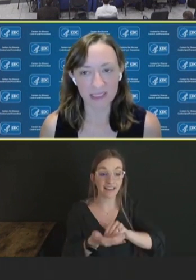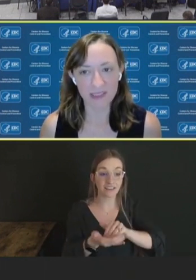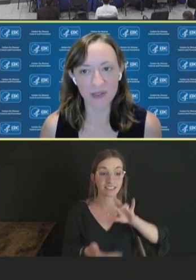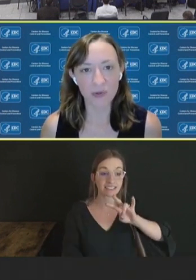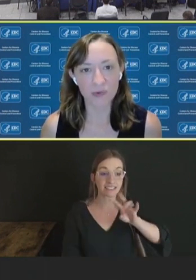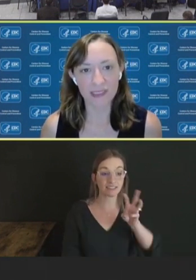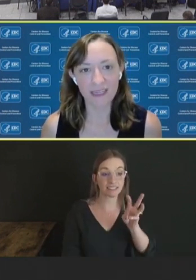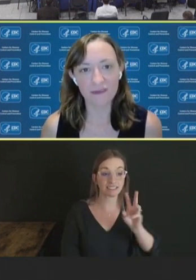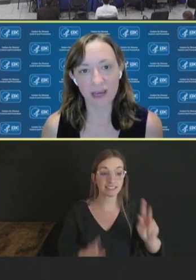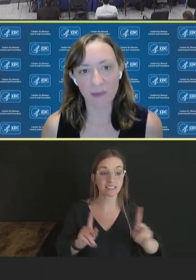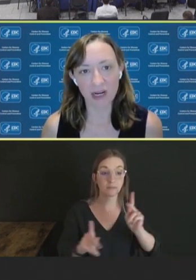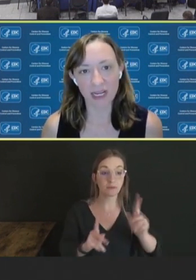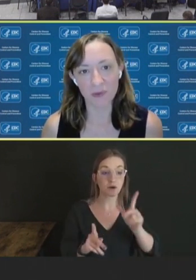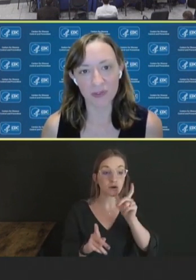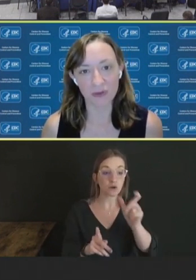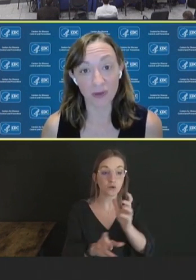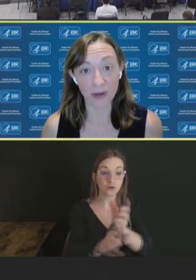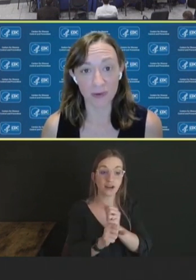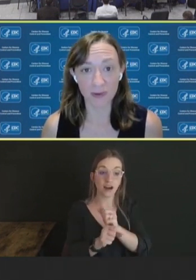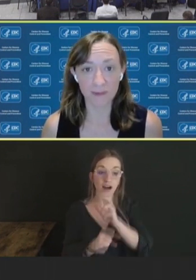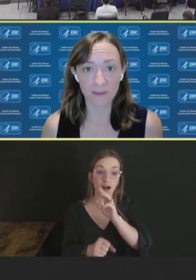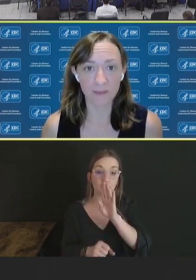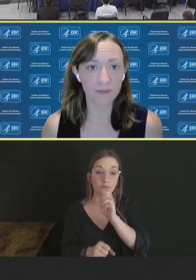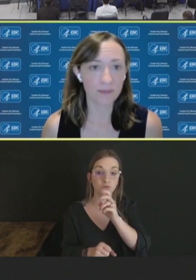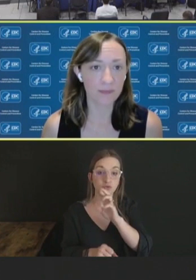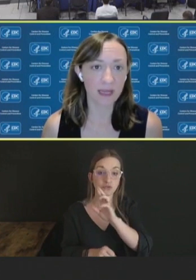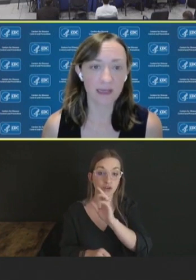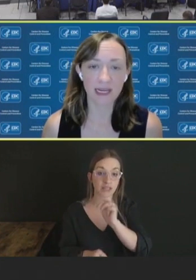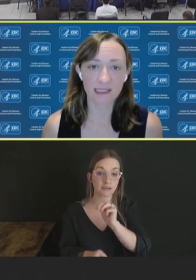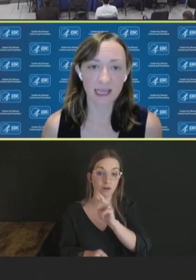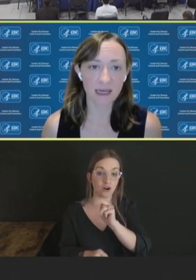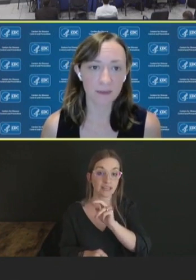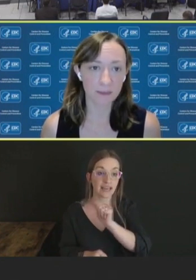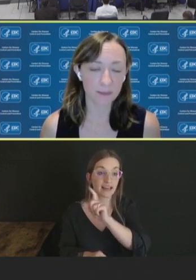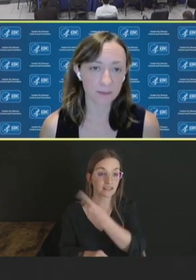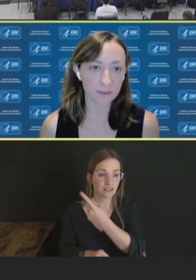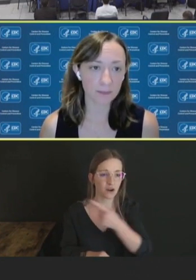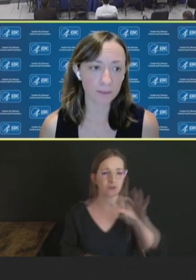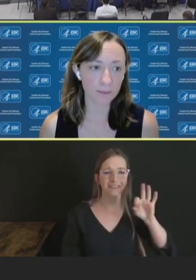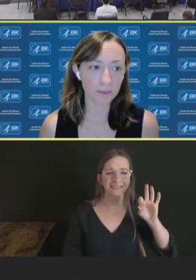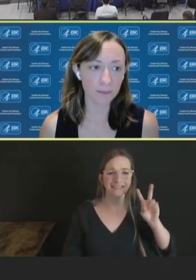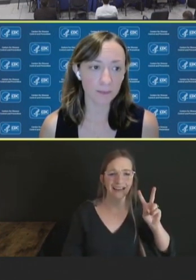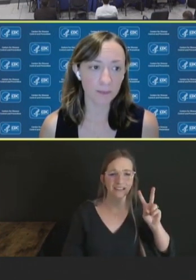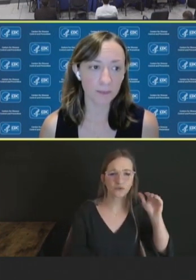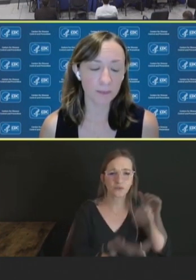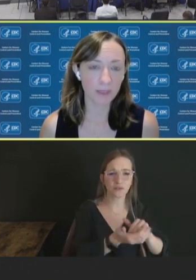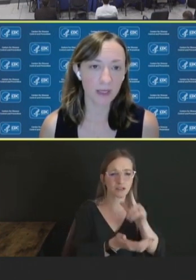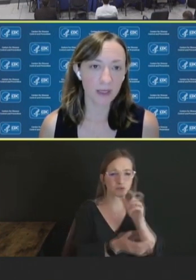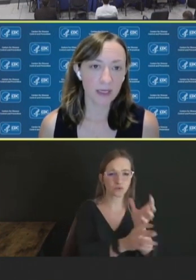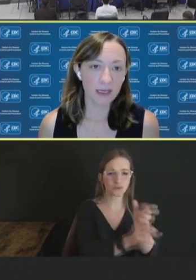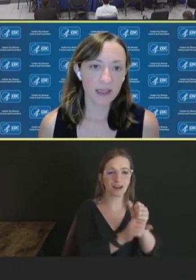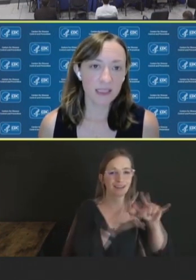persons who received mRNA booster alone. Next slide.